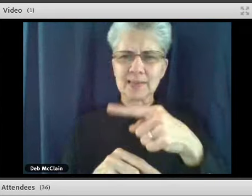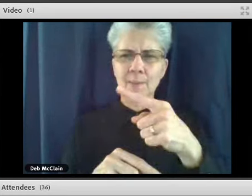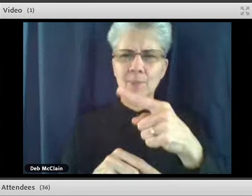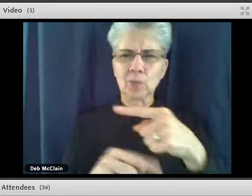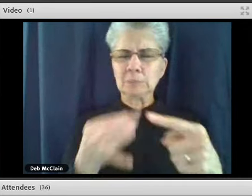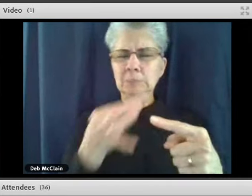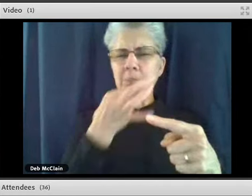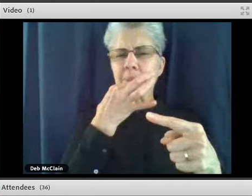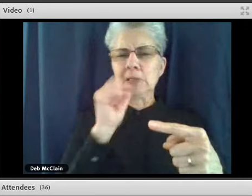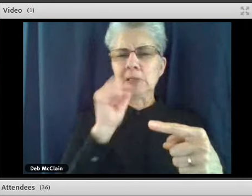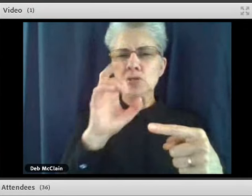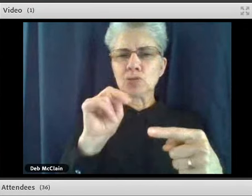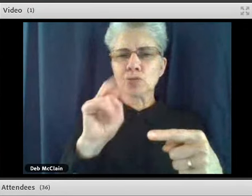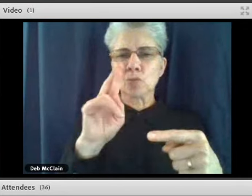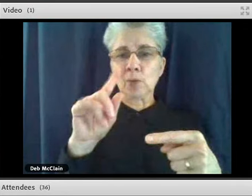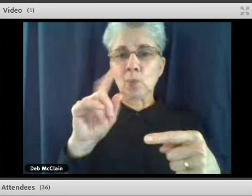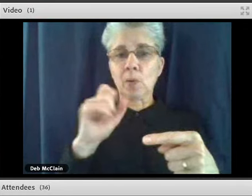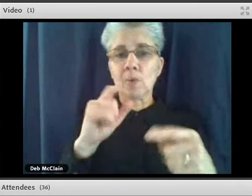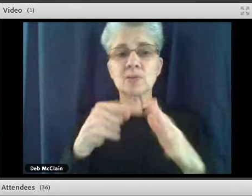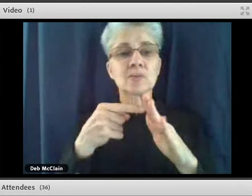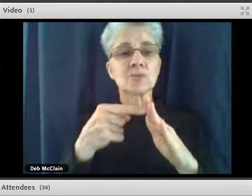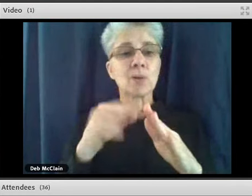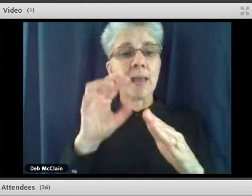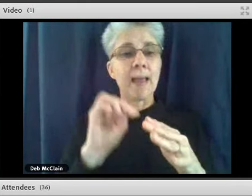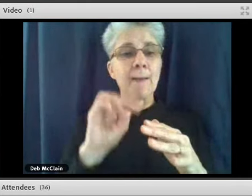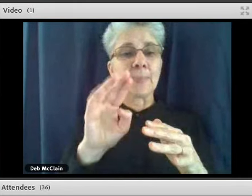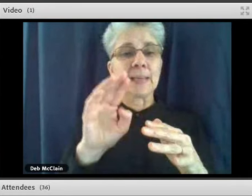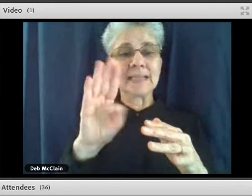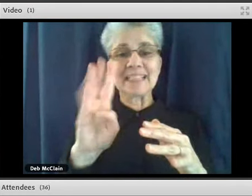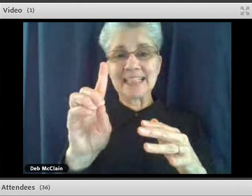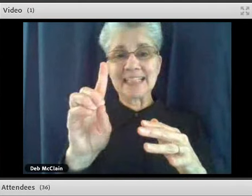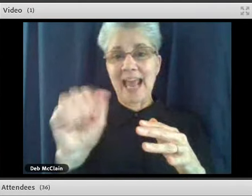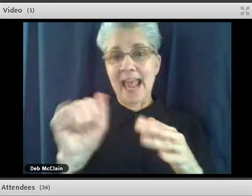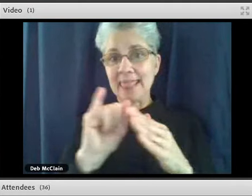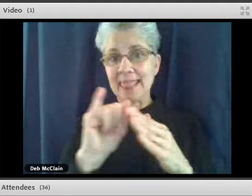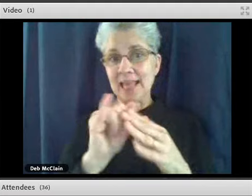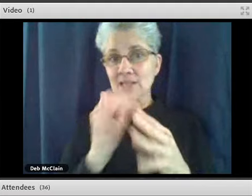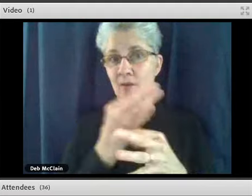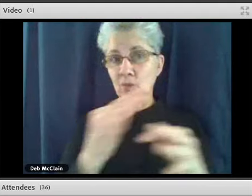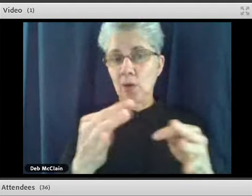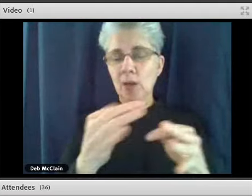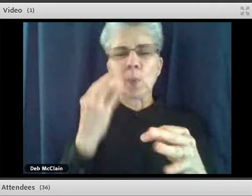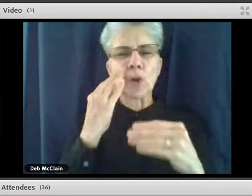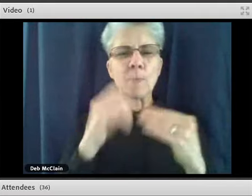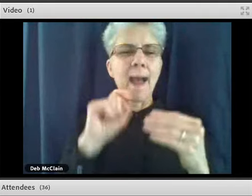These are the top three screen readers. Next month, I'm going to take you through in NVDA, which is a free screen reader.